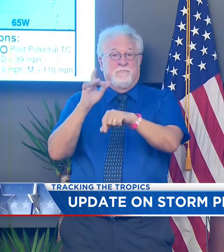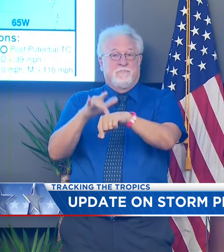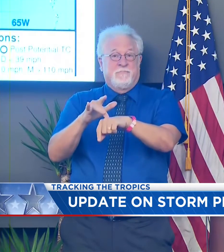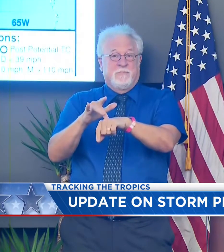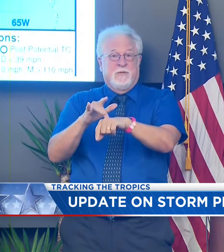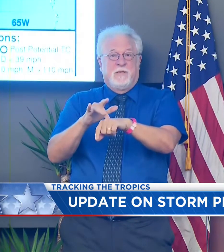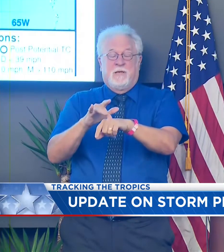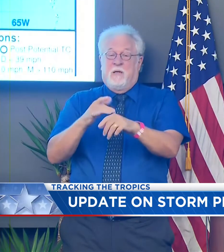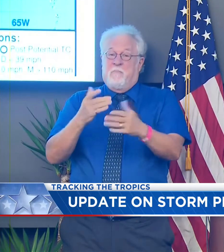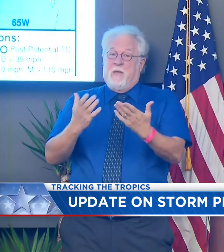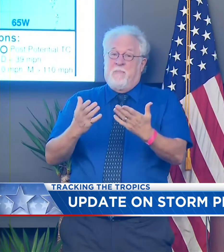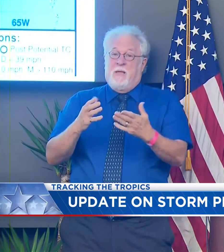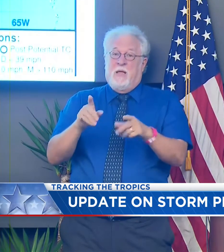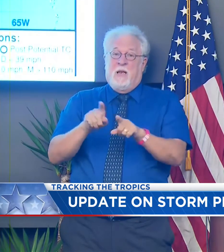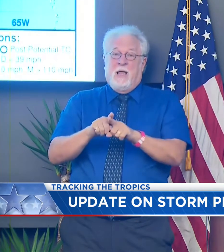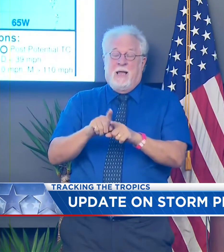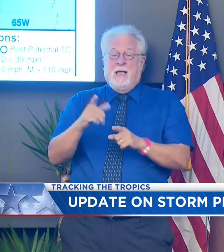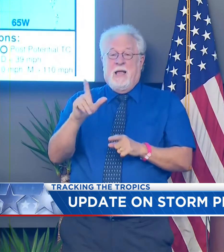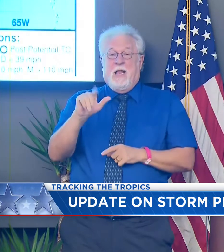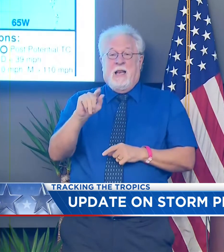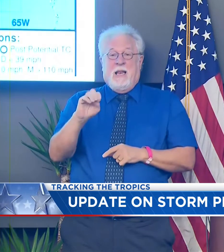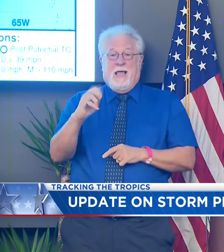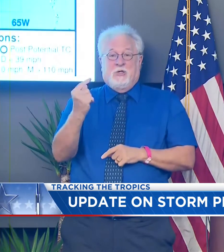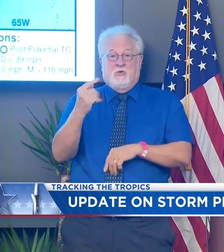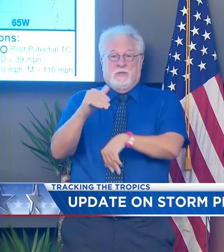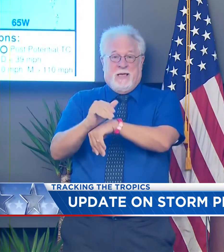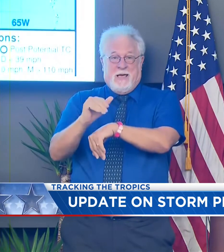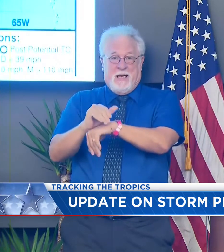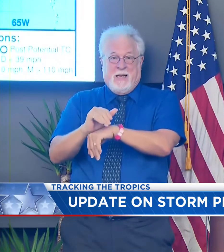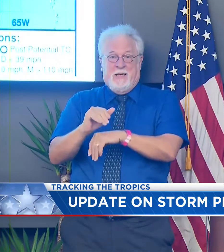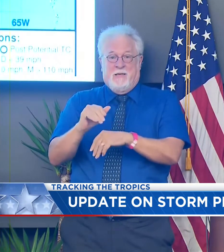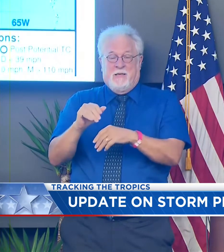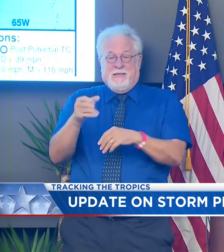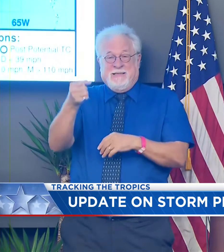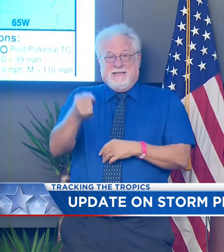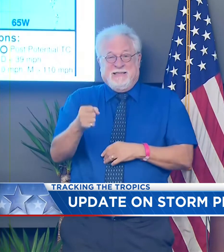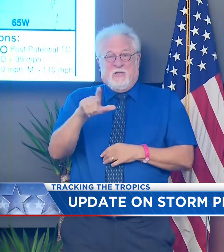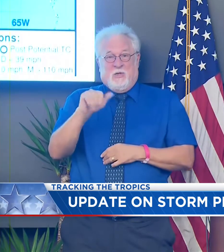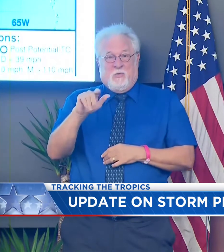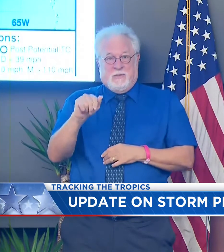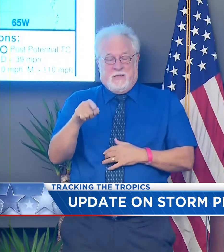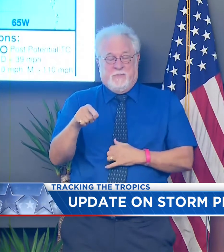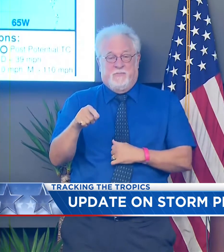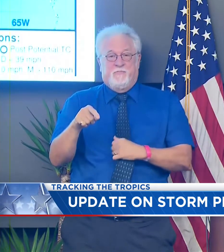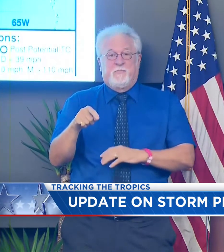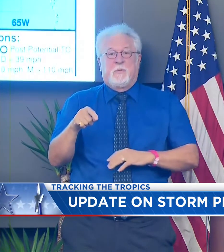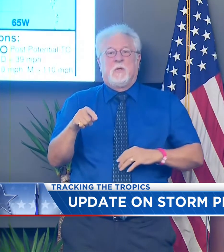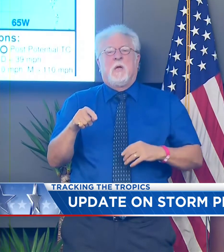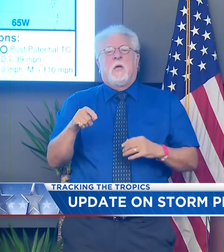THAT POINT HURRICANE LAURA WILL BE WORKING ITS WAY TOWARDS THE STATE. AND THE FIRST IMPACTS FOR IT MAY